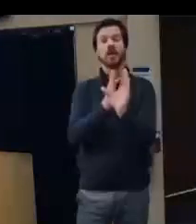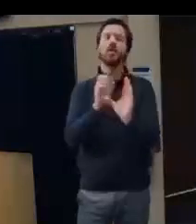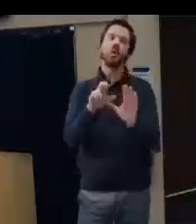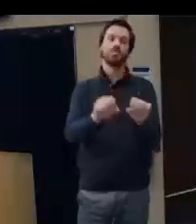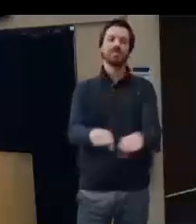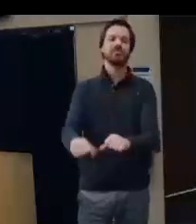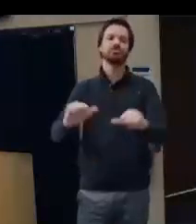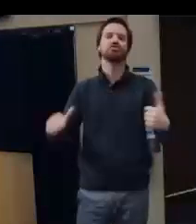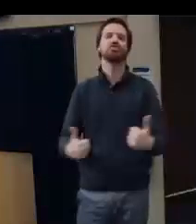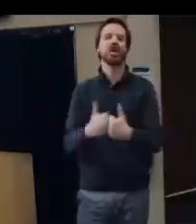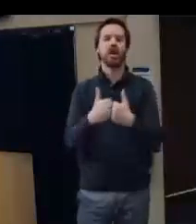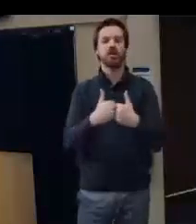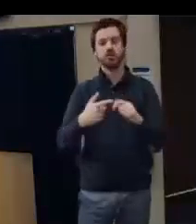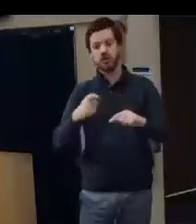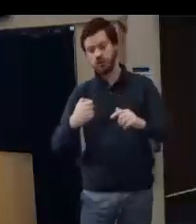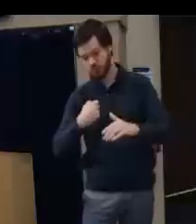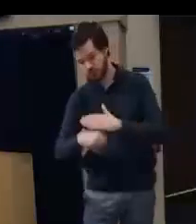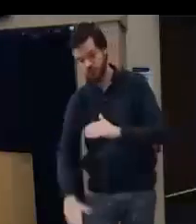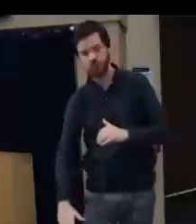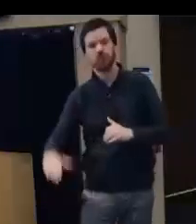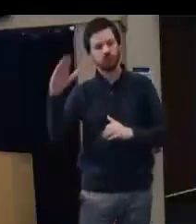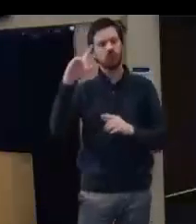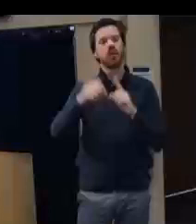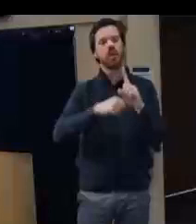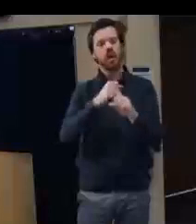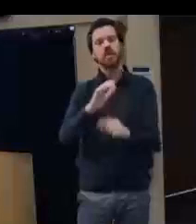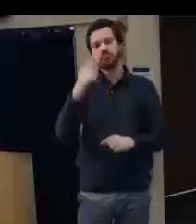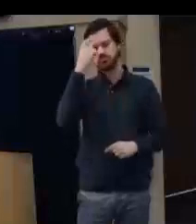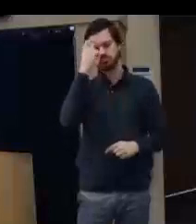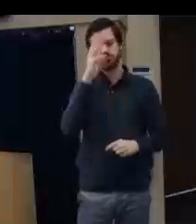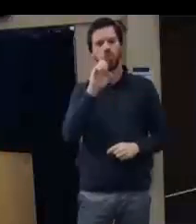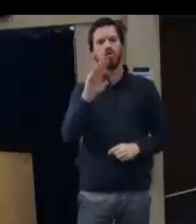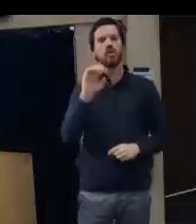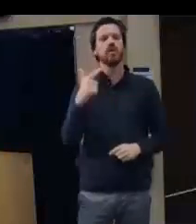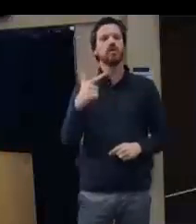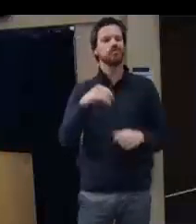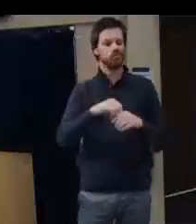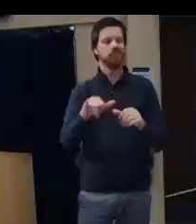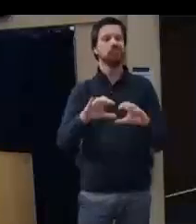challenges across the lifespan that can impact psychological well-being in this population and